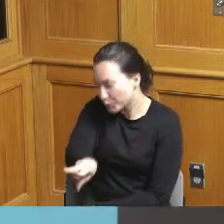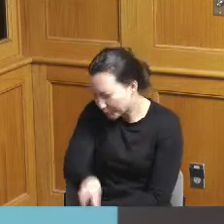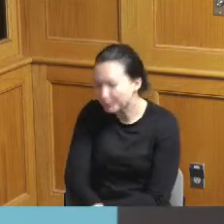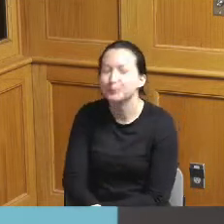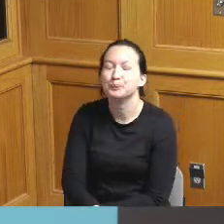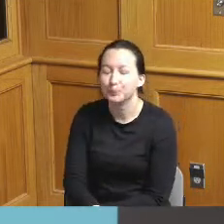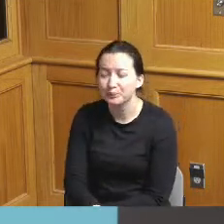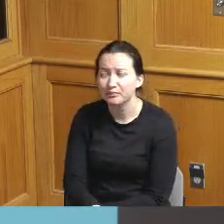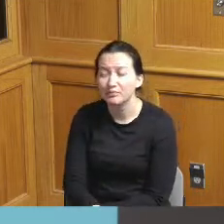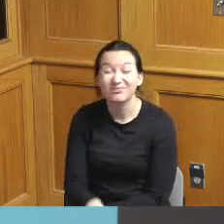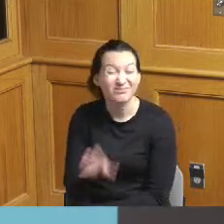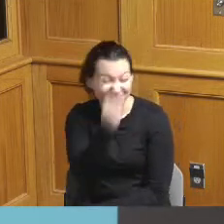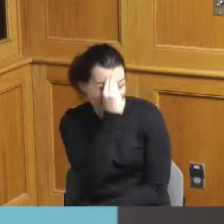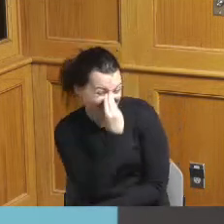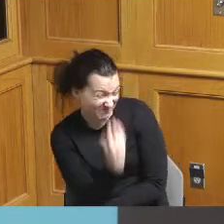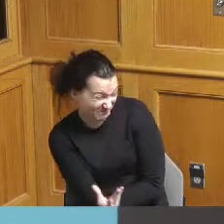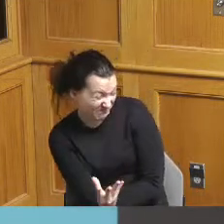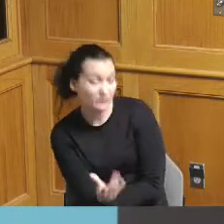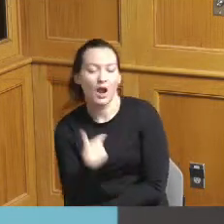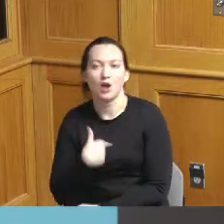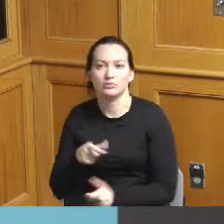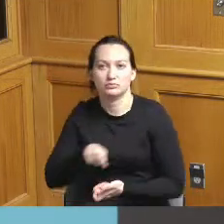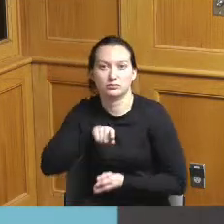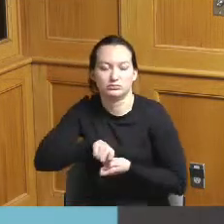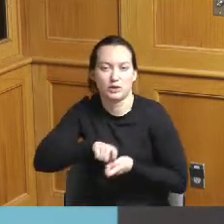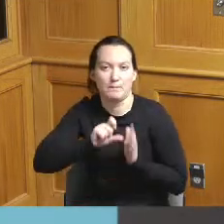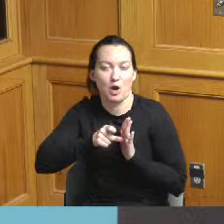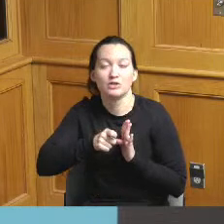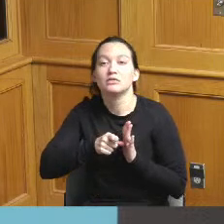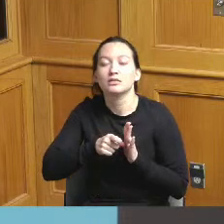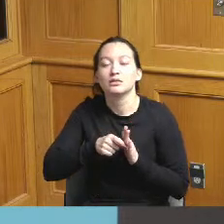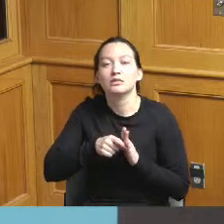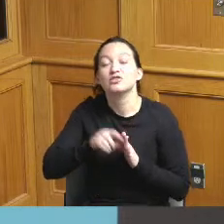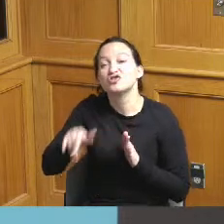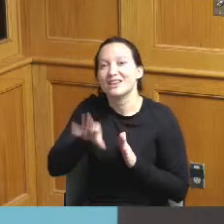and on that note just want to point out a process that we use at JFS been going on for years you